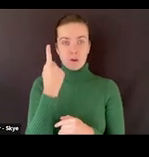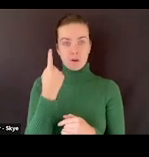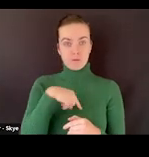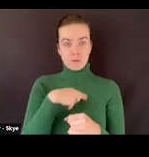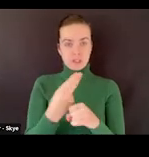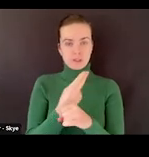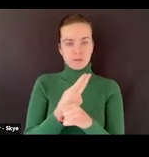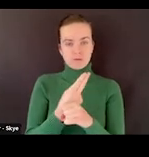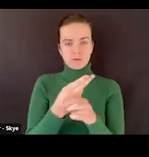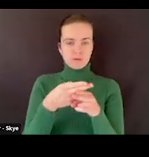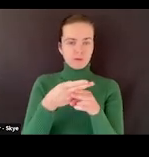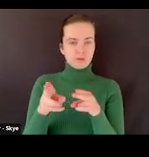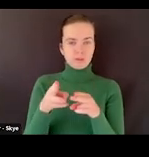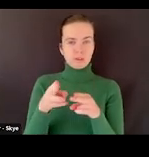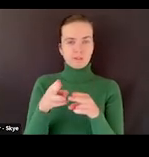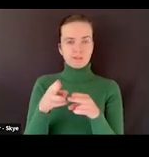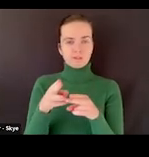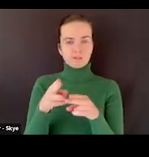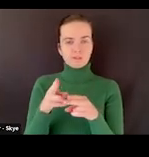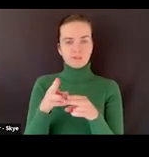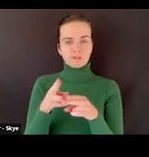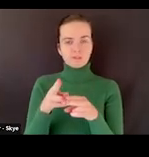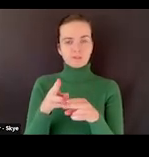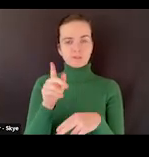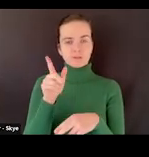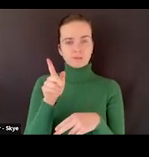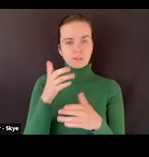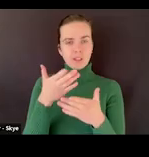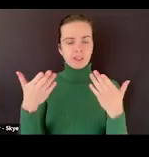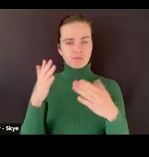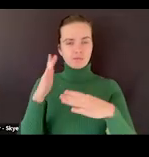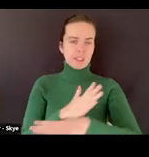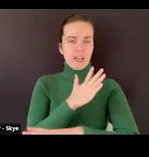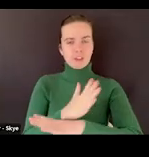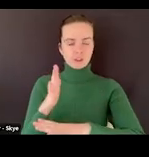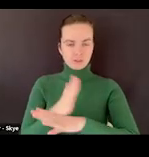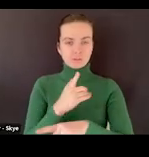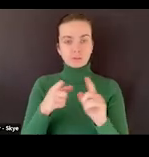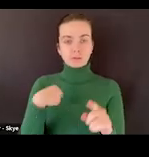shortened version of the longer 21-item scale. But when we look at these items,